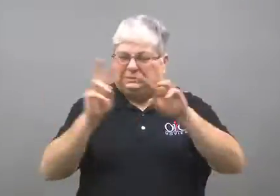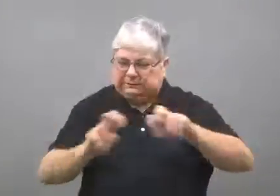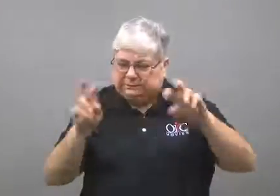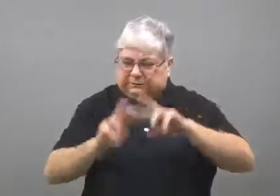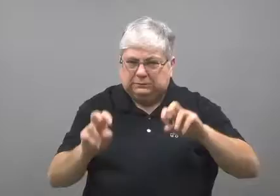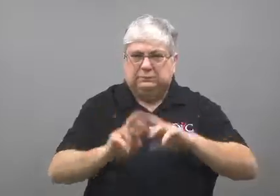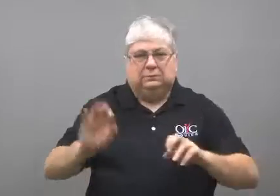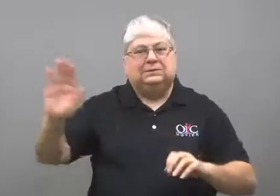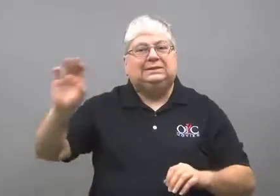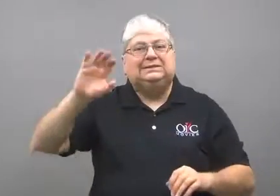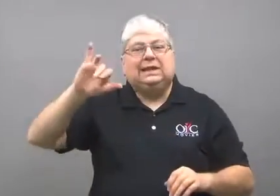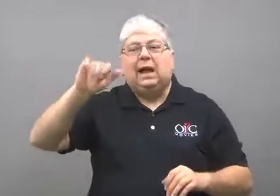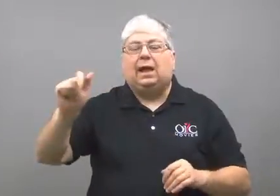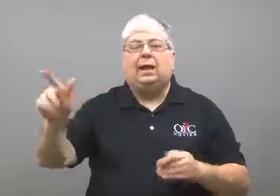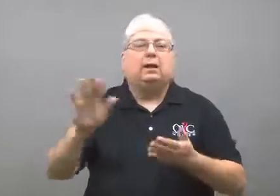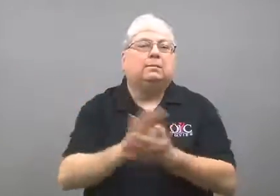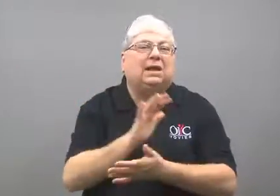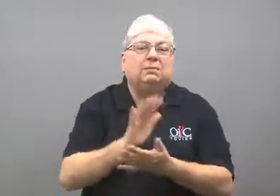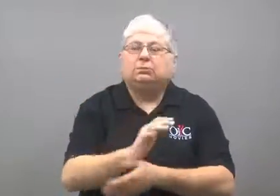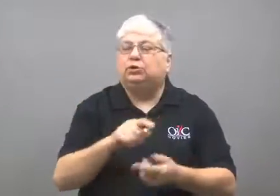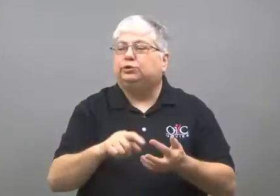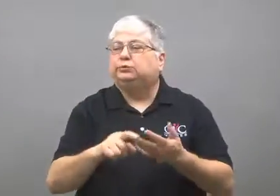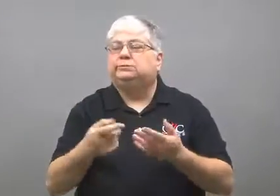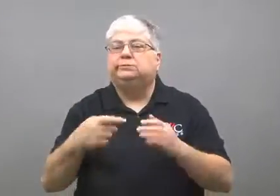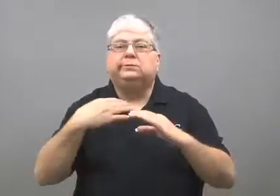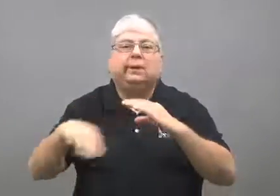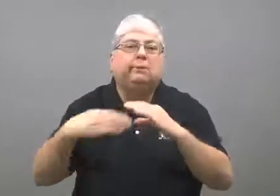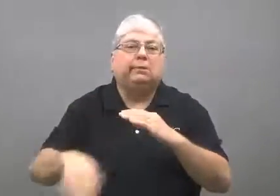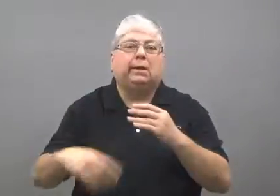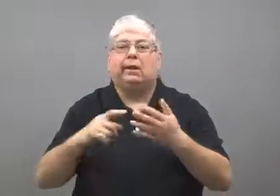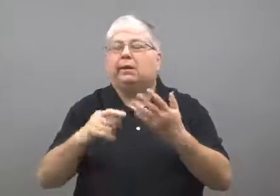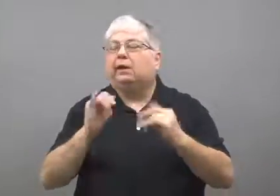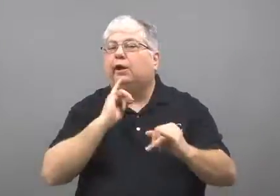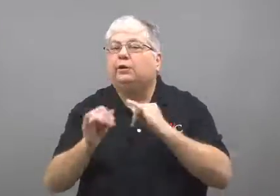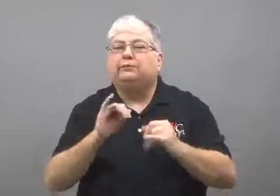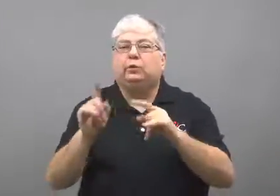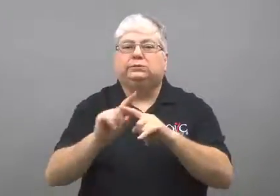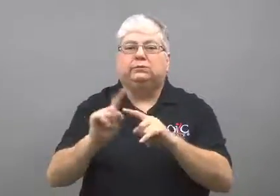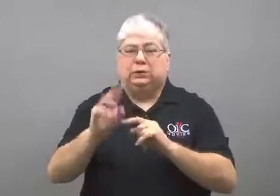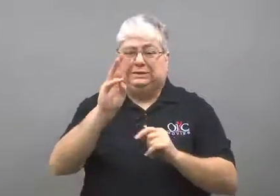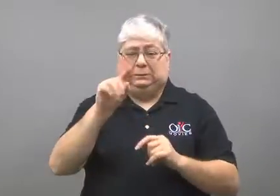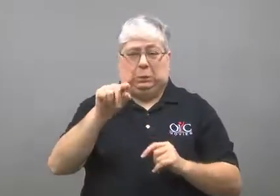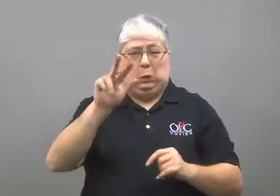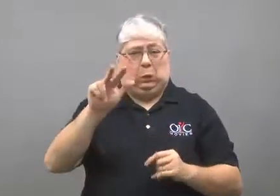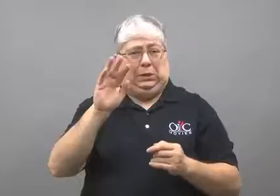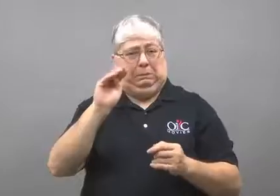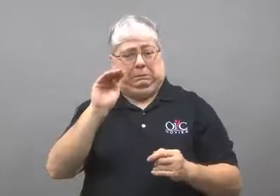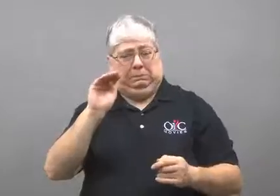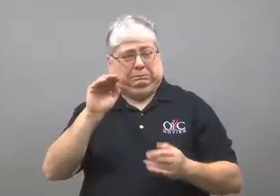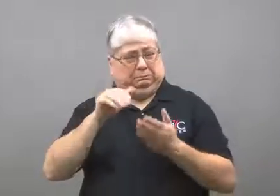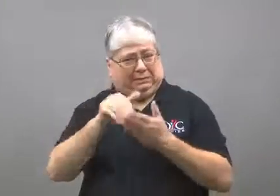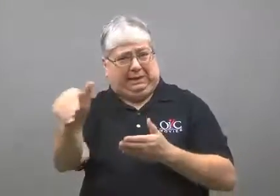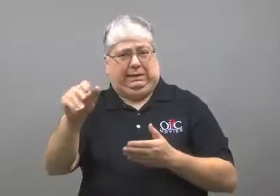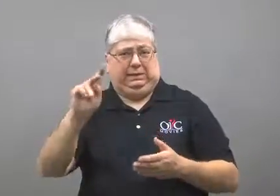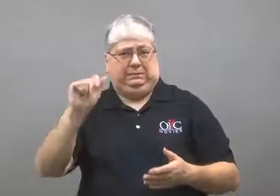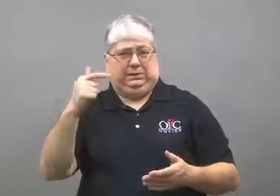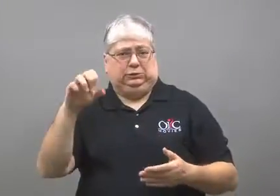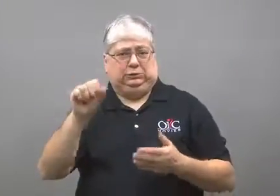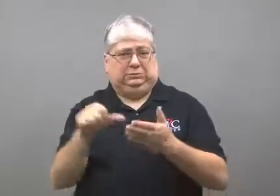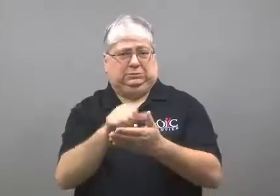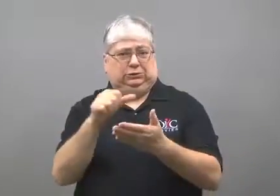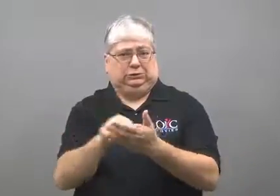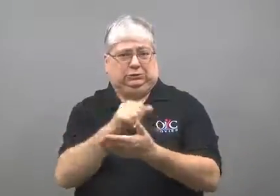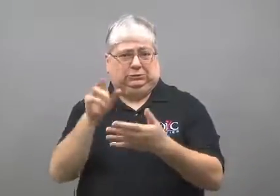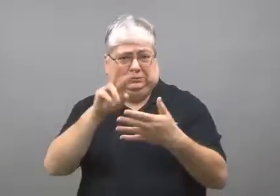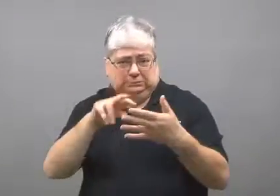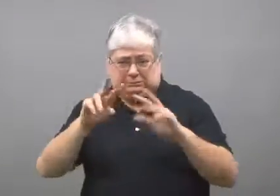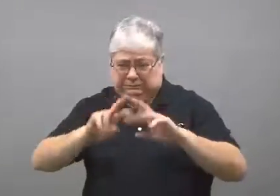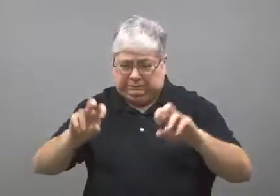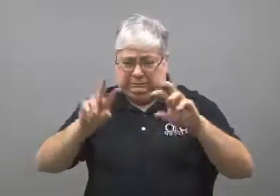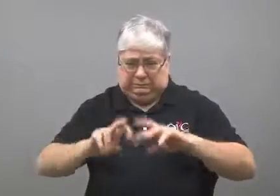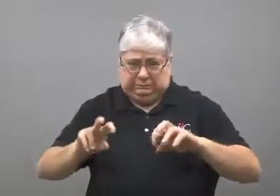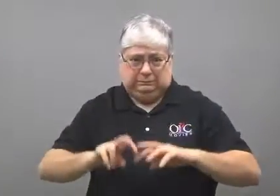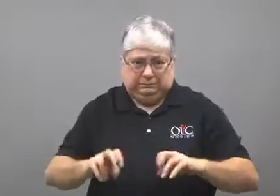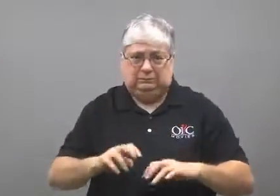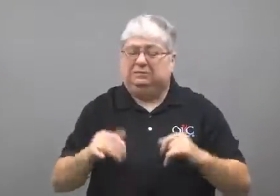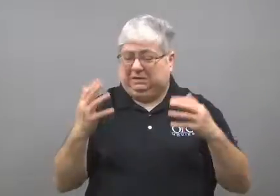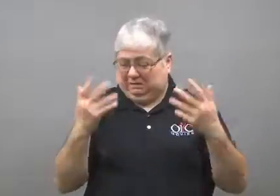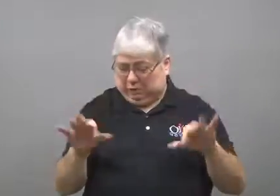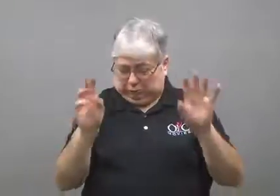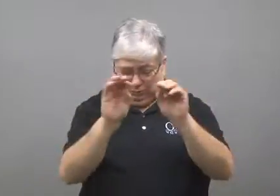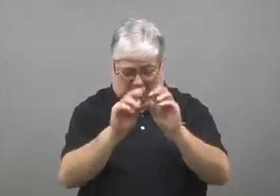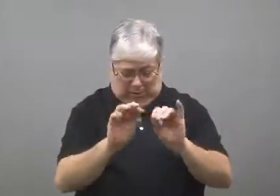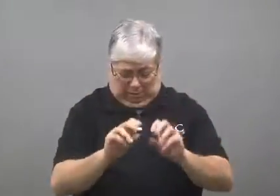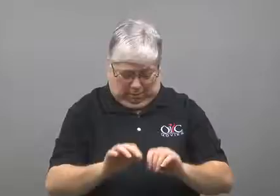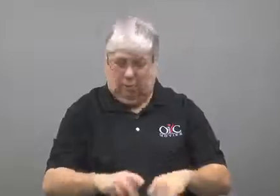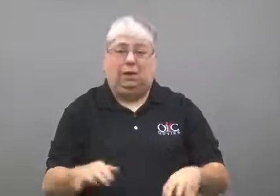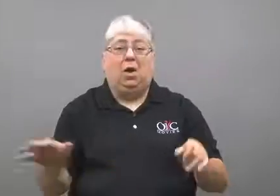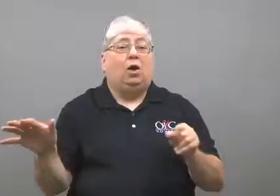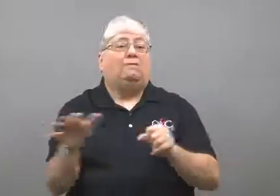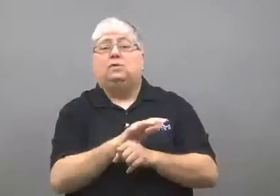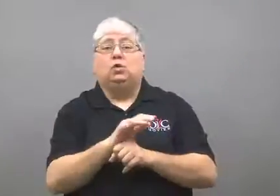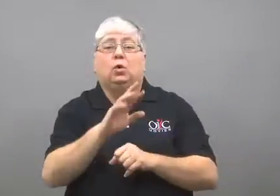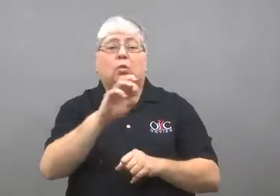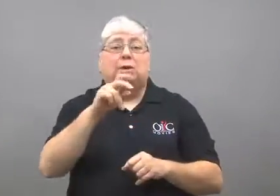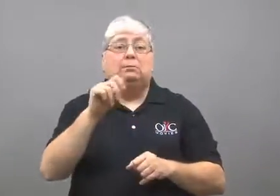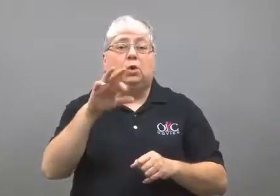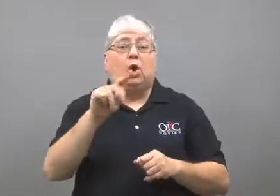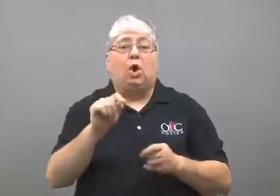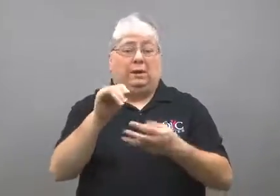The committee reviewed 6.3 million pages of CIA documents, emails and interviews.